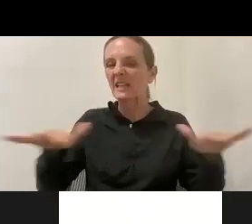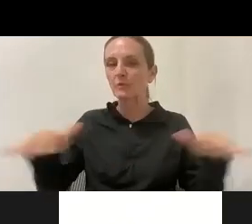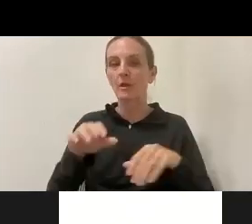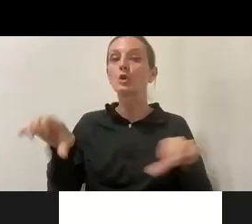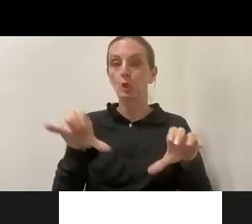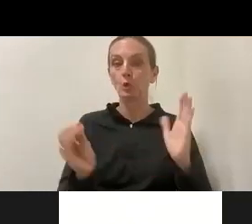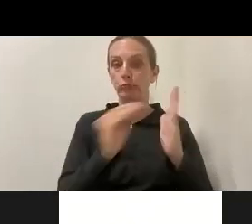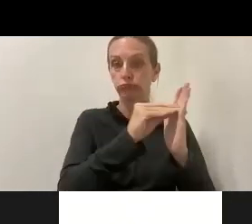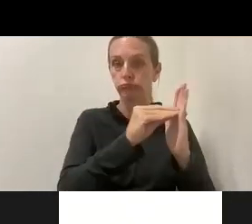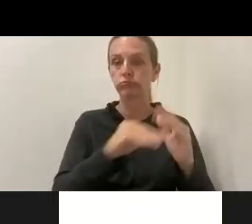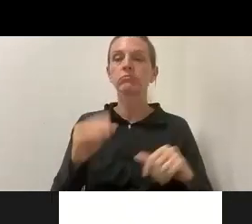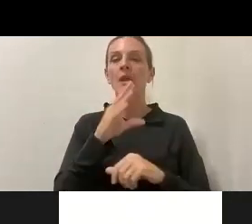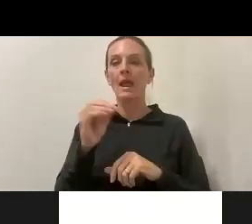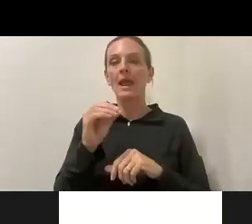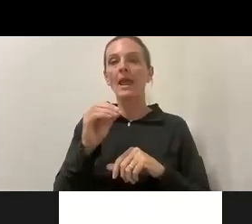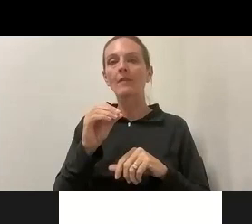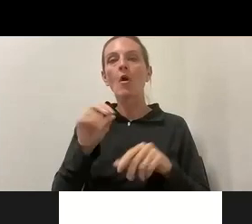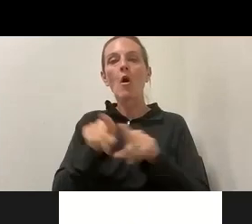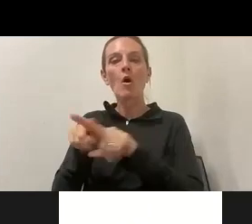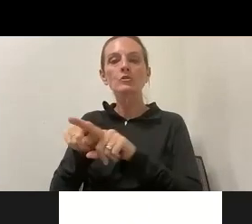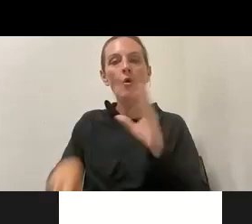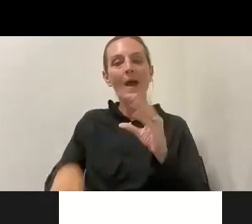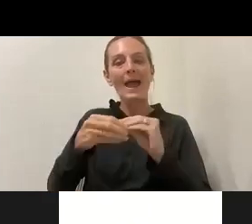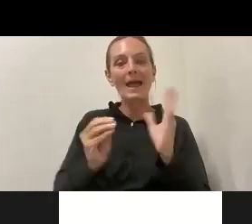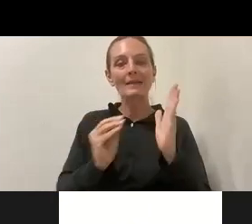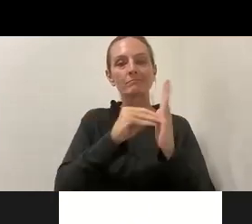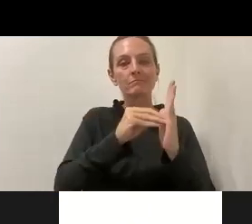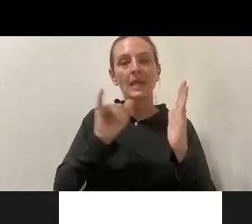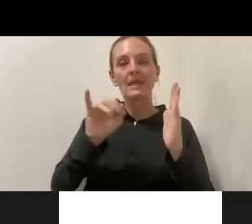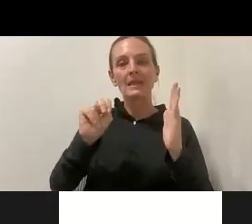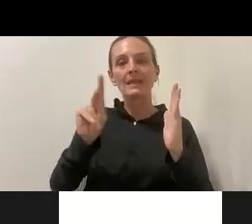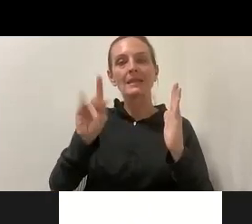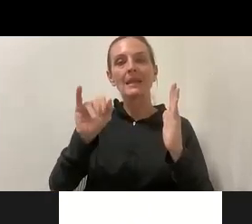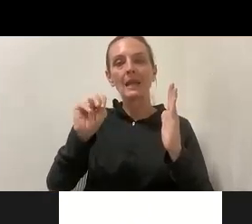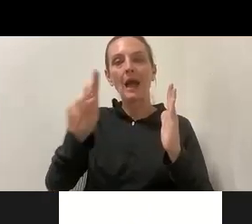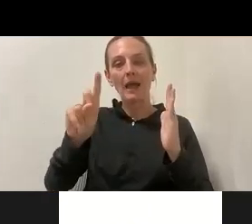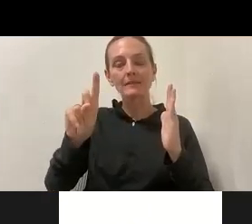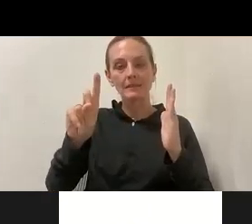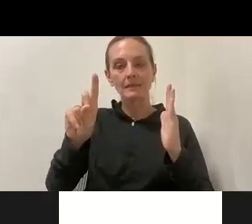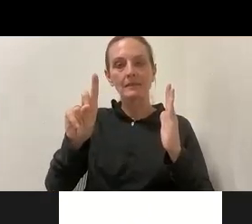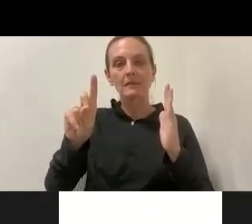in-kind expenses to show that you have equity in this project, and it shows a higher dollar value